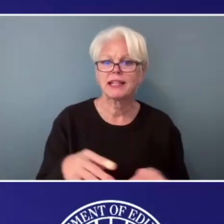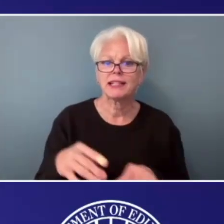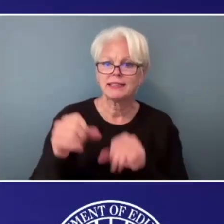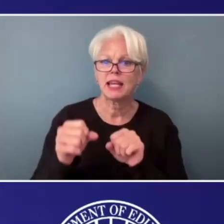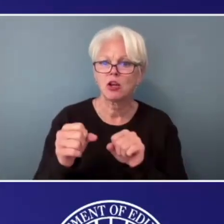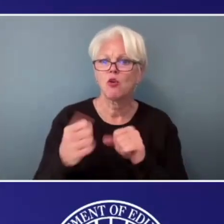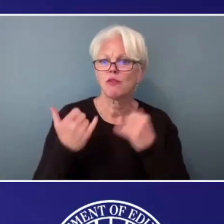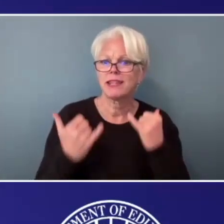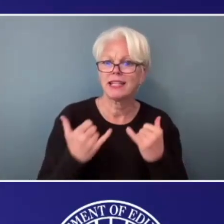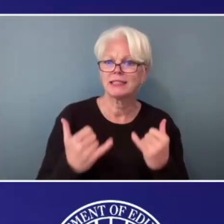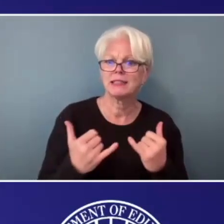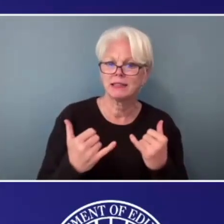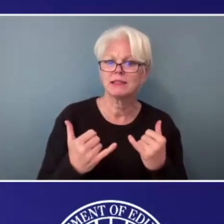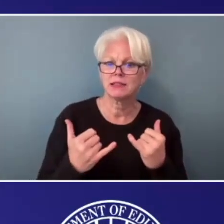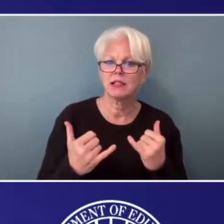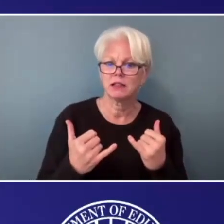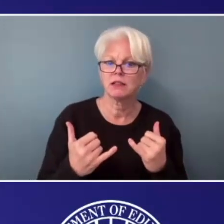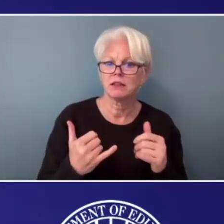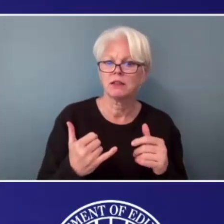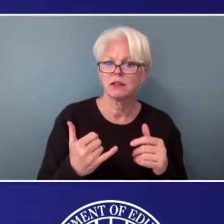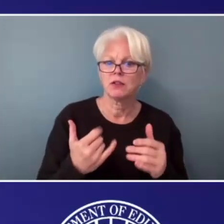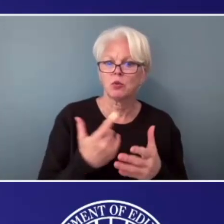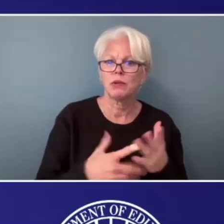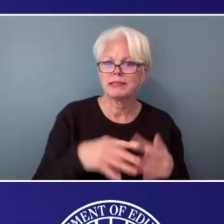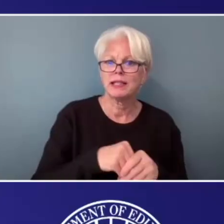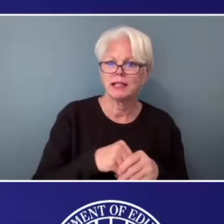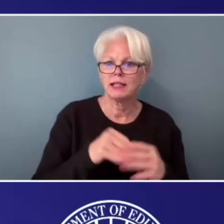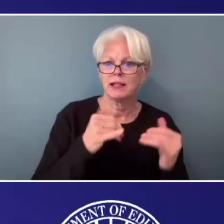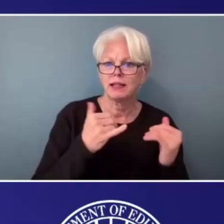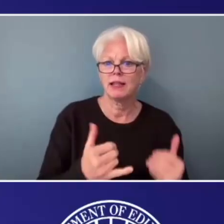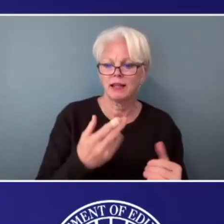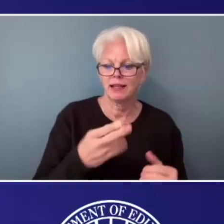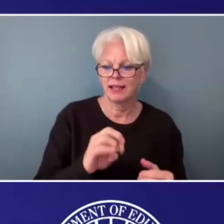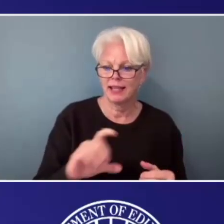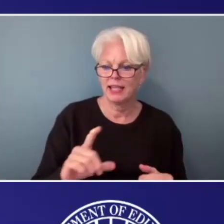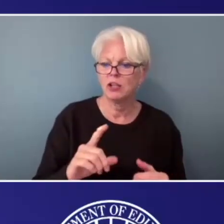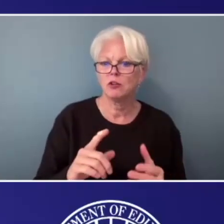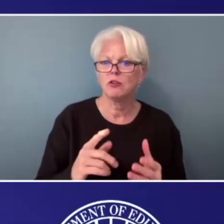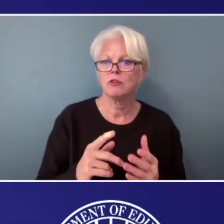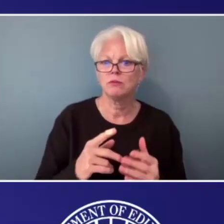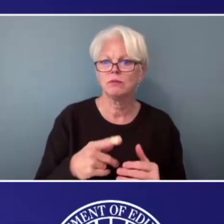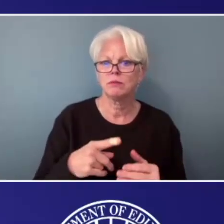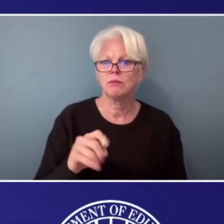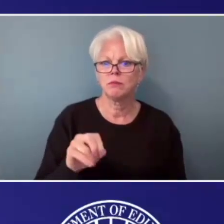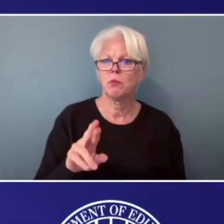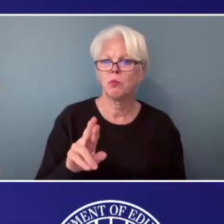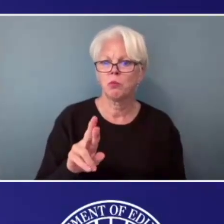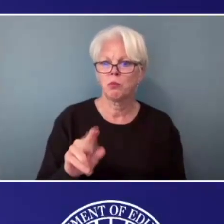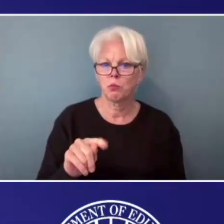there were no new loans made under HEAL. And these loans made under these loan limits were not the -- Since '98.